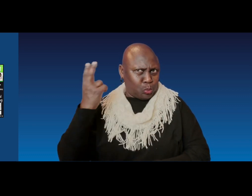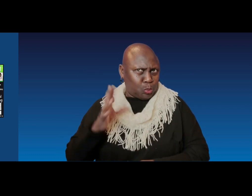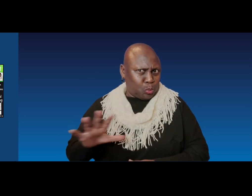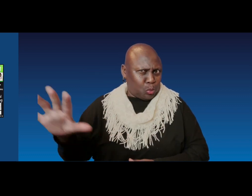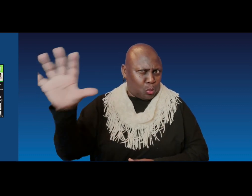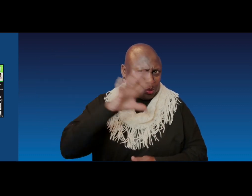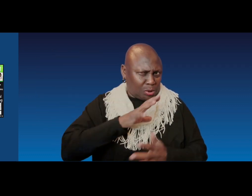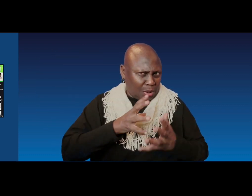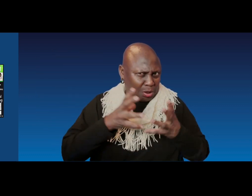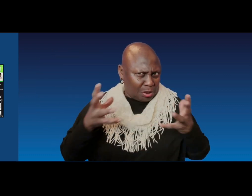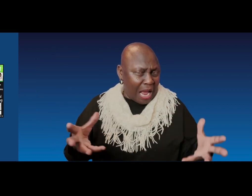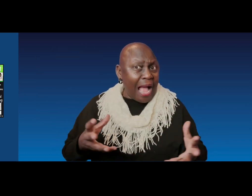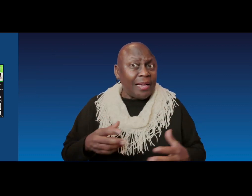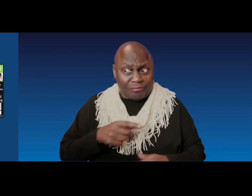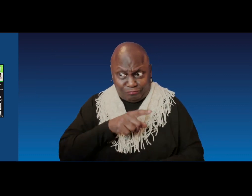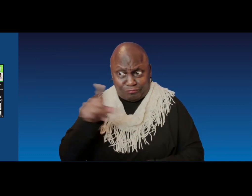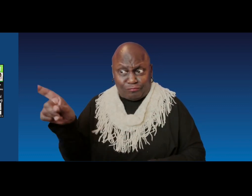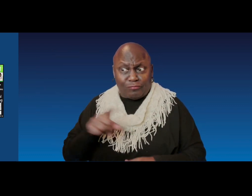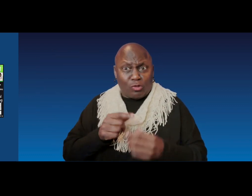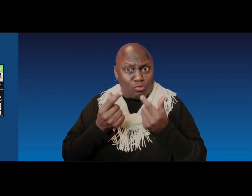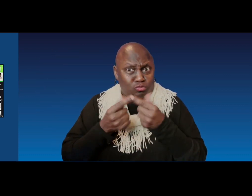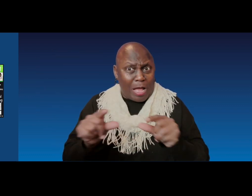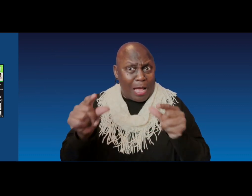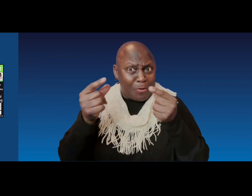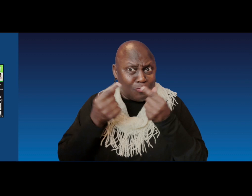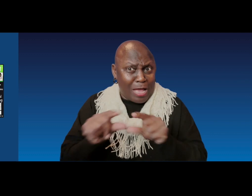The schools use that skill a lot.